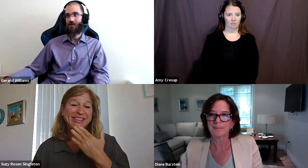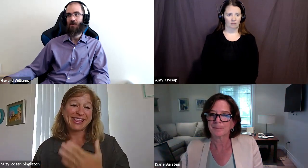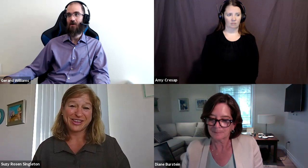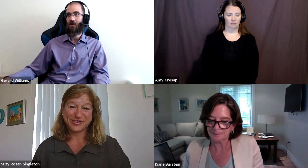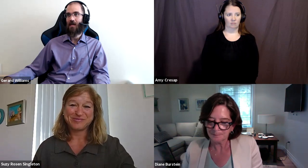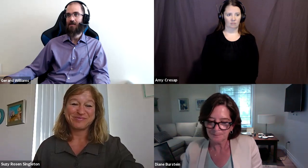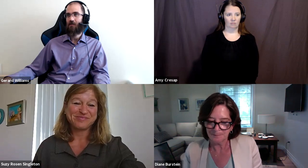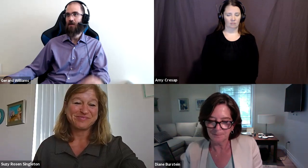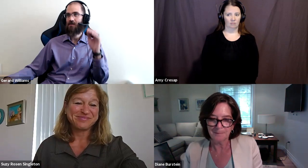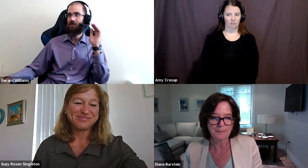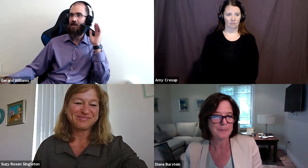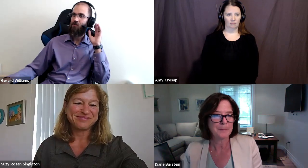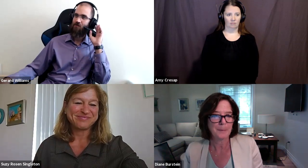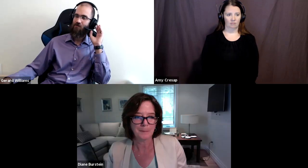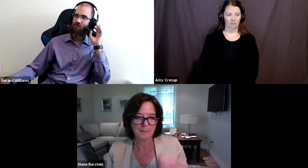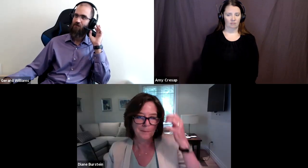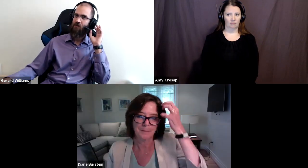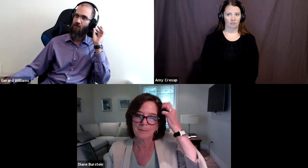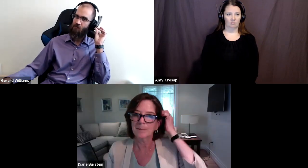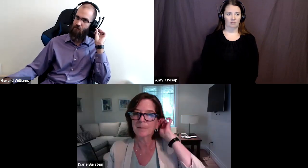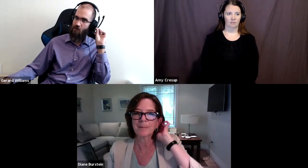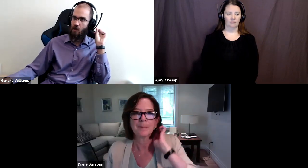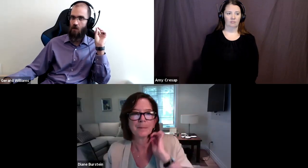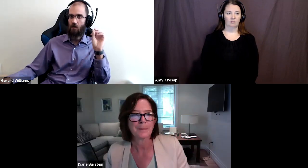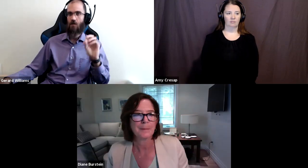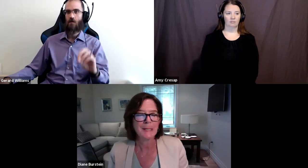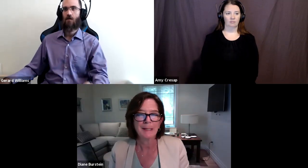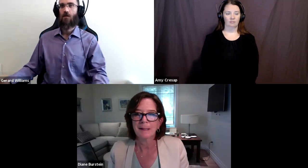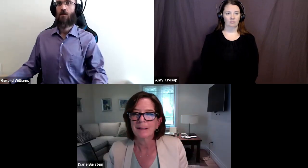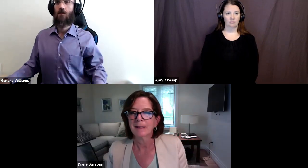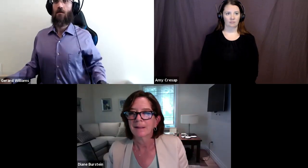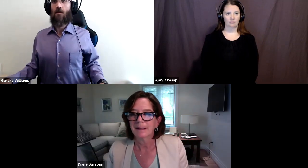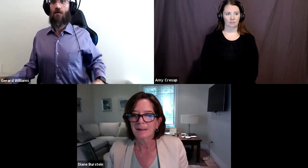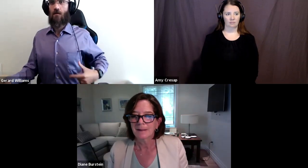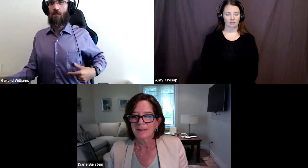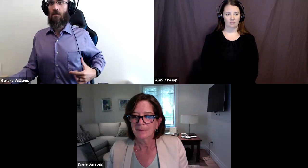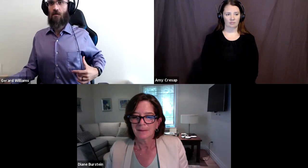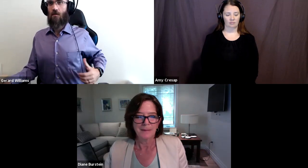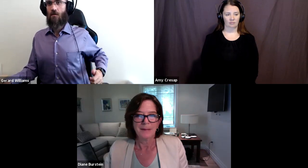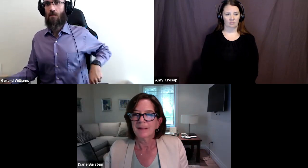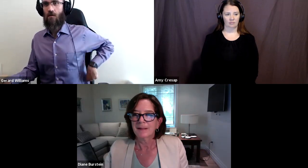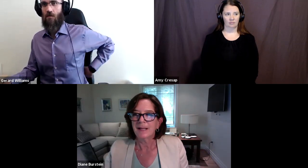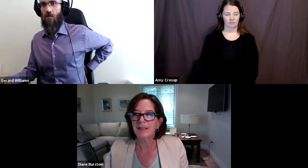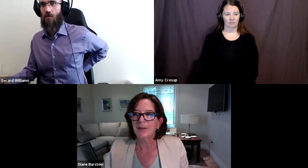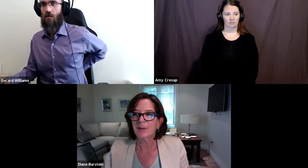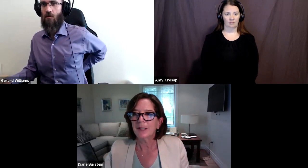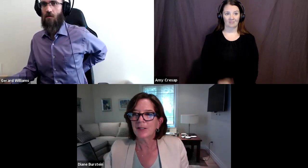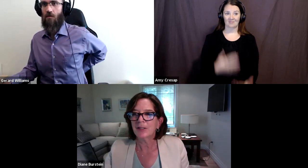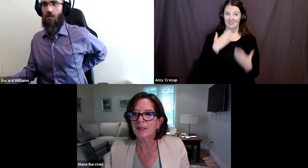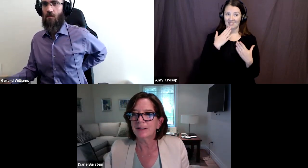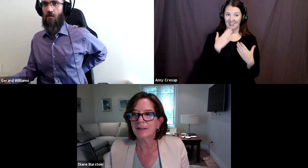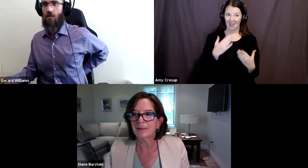Go to the next slide please, thank you. >> Thank you very much.